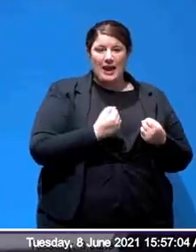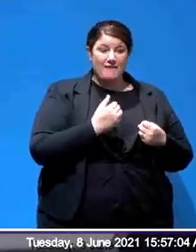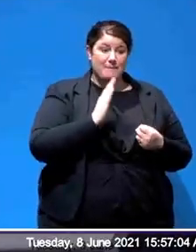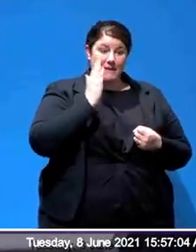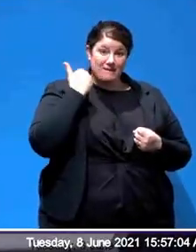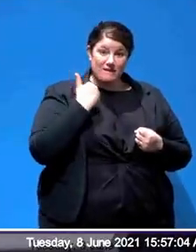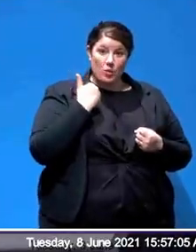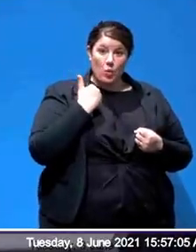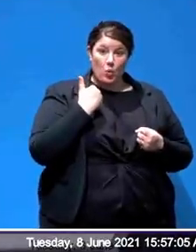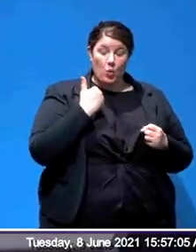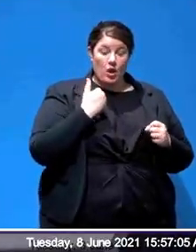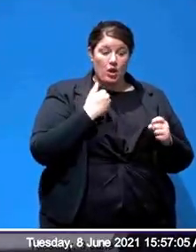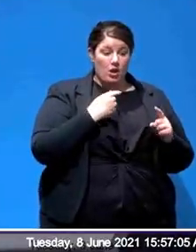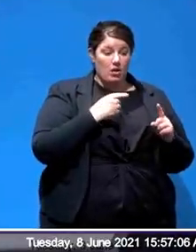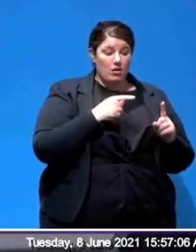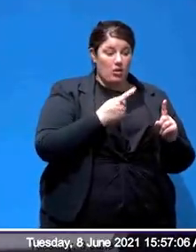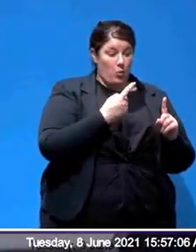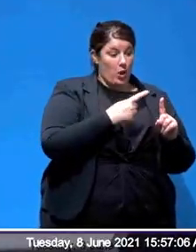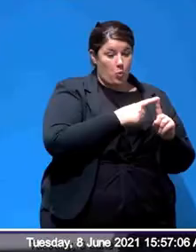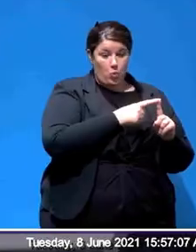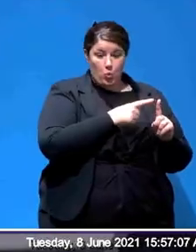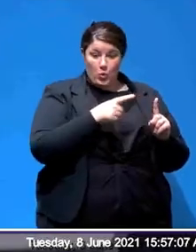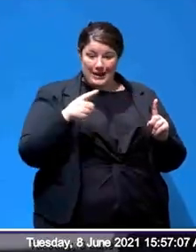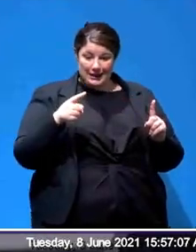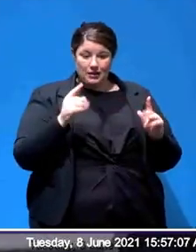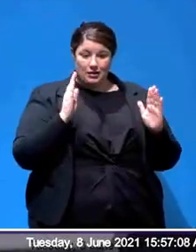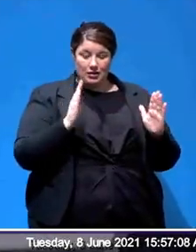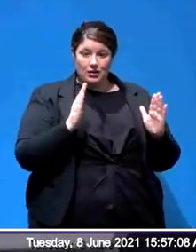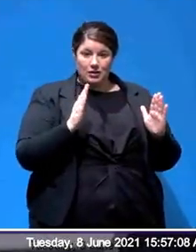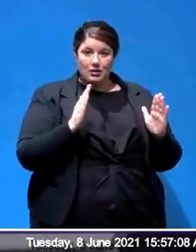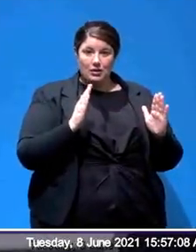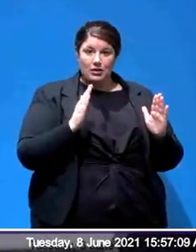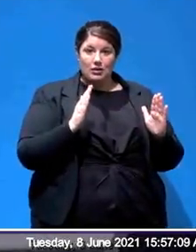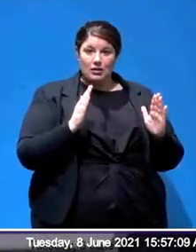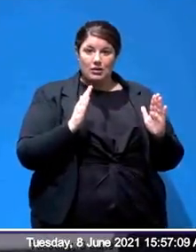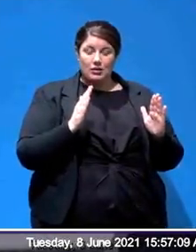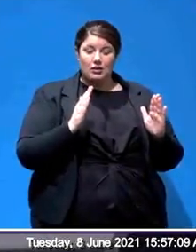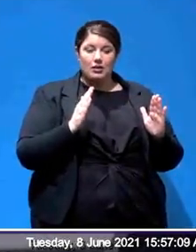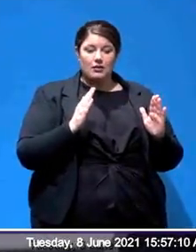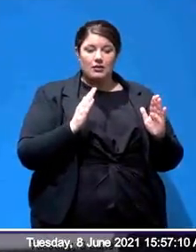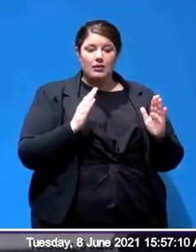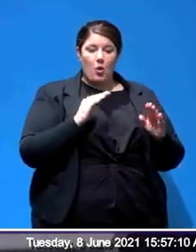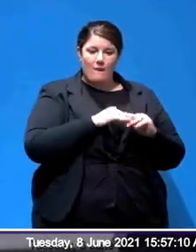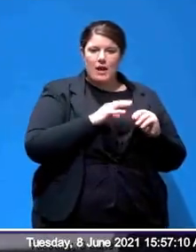the week leading up to a family member receiving a phone call to get a locum to